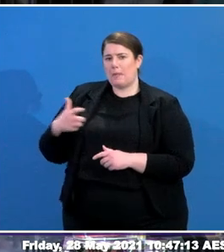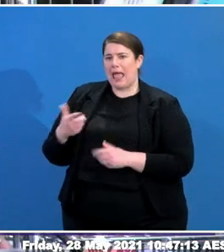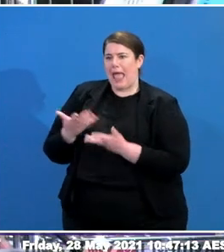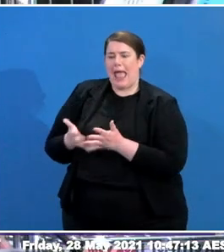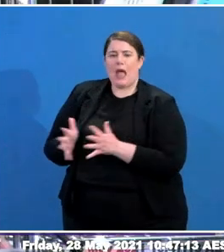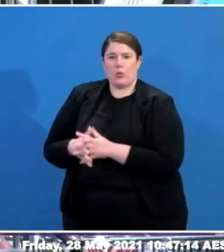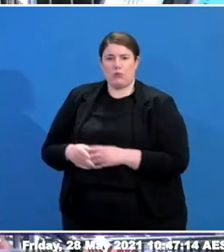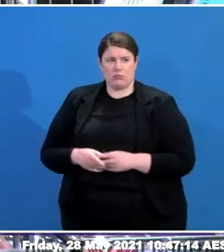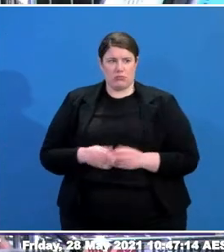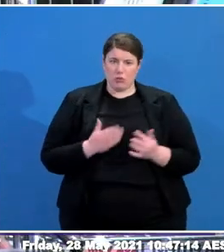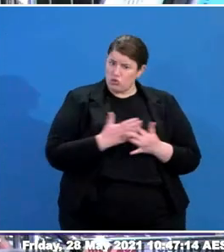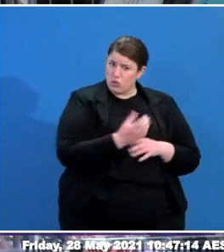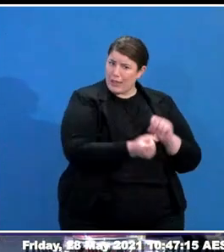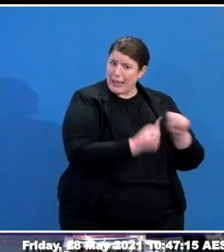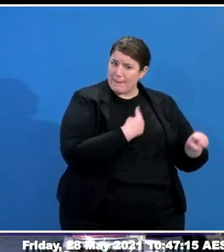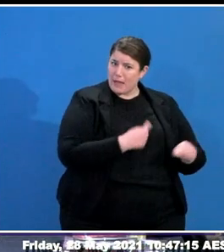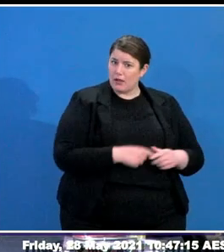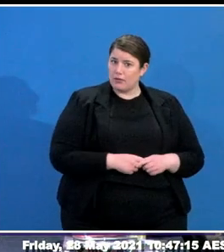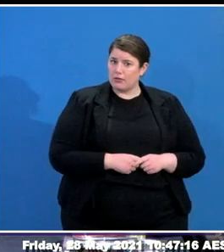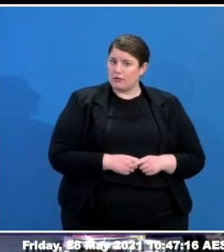By email? No, it wasn't just by email.